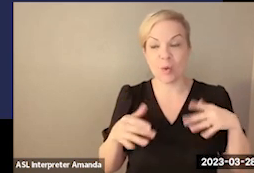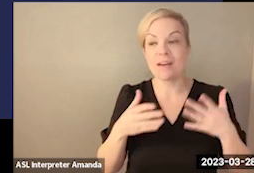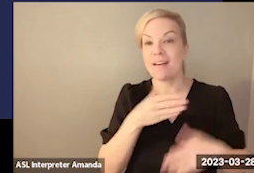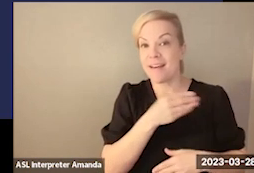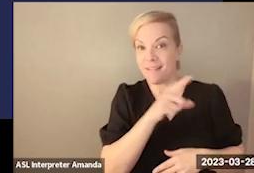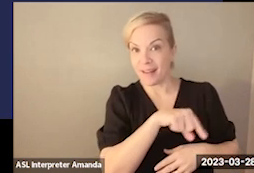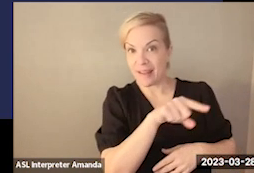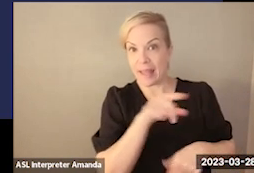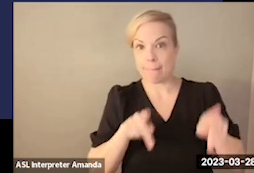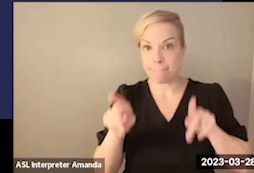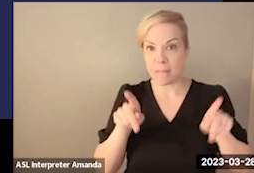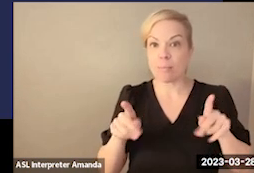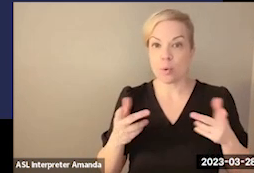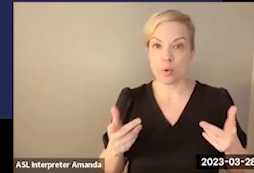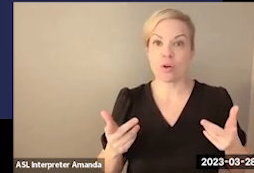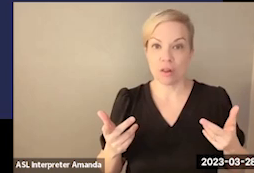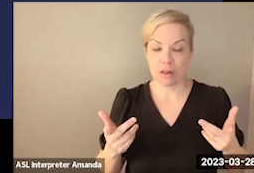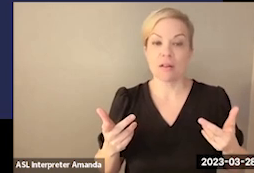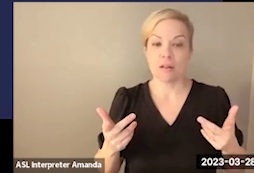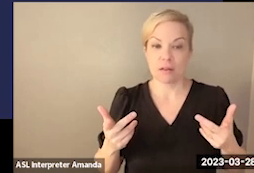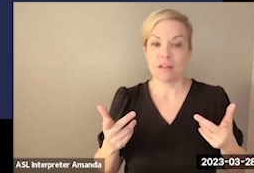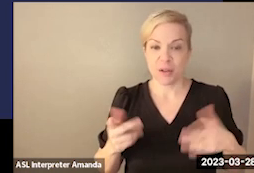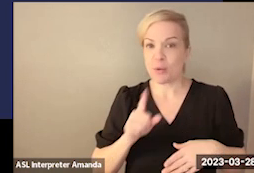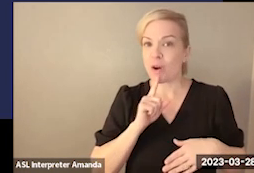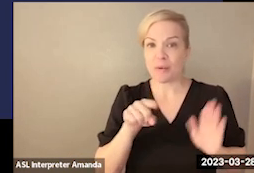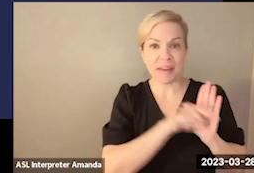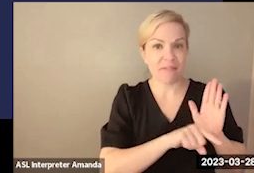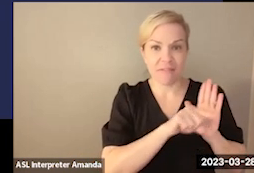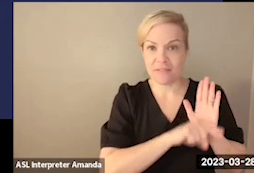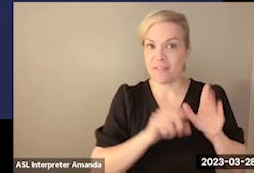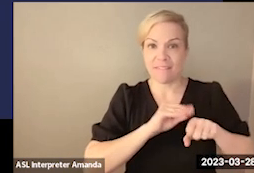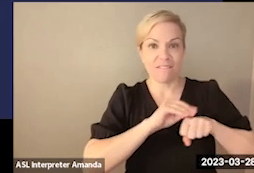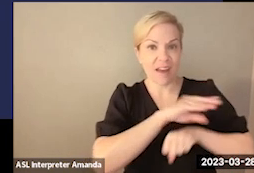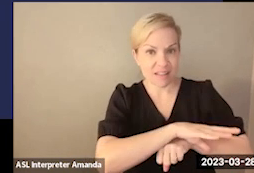Debbie Stine, Science & Technology Policy Academy: are adversely affected by persistent poverty or inequality.